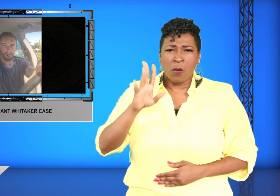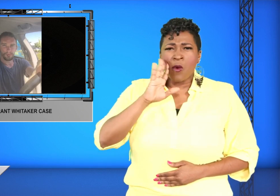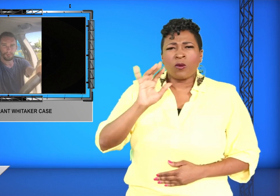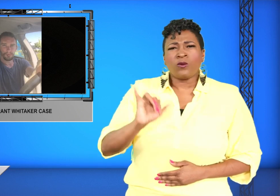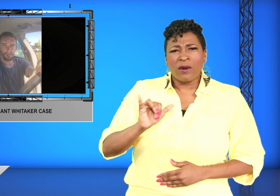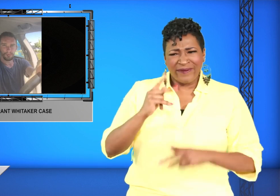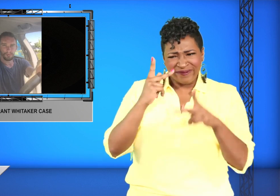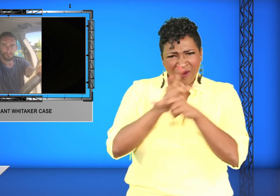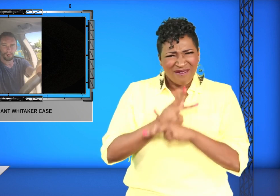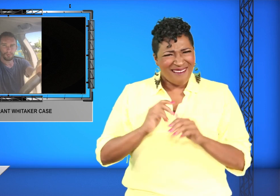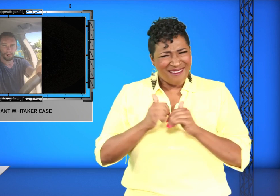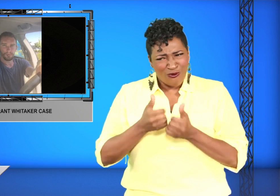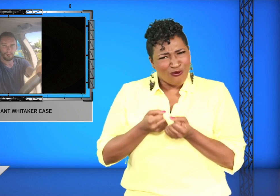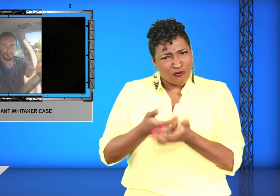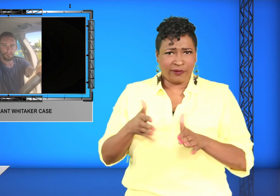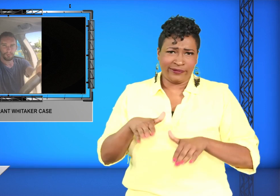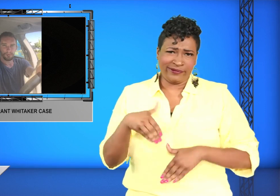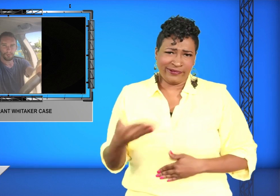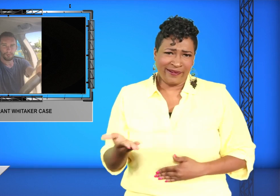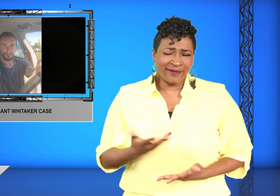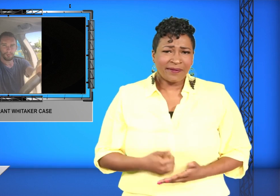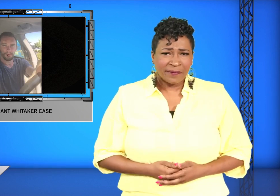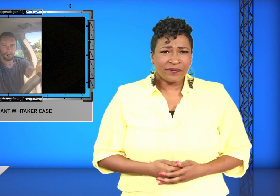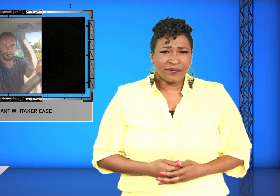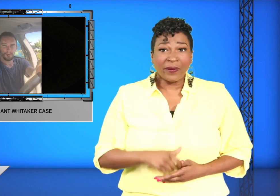determine the manner in which he died.